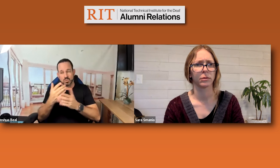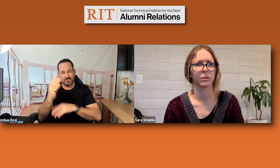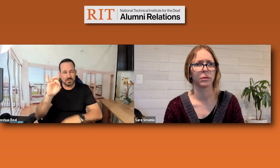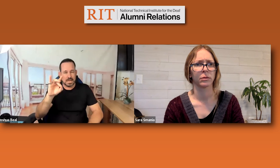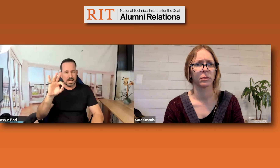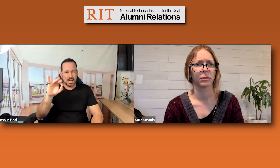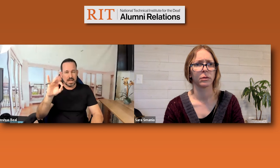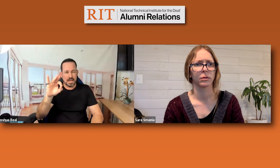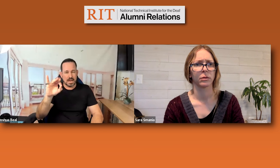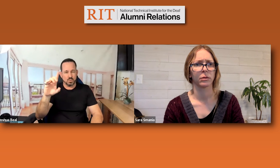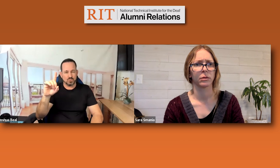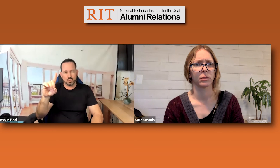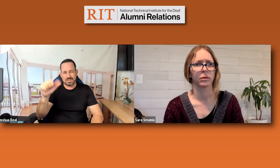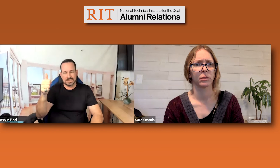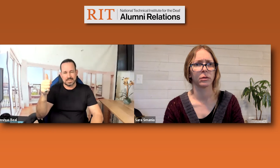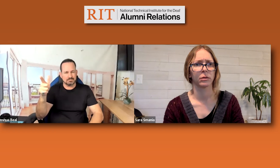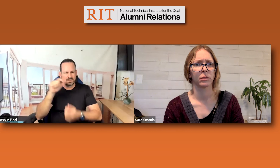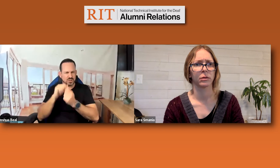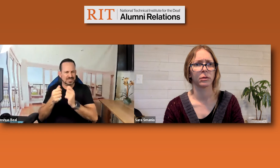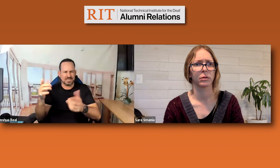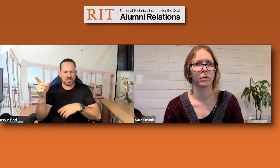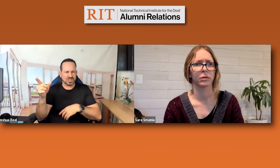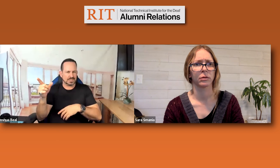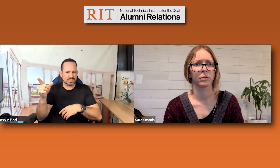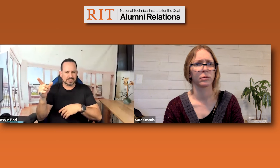the median incomes.